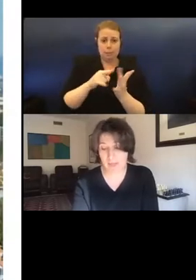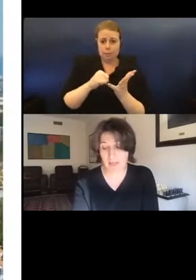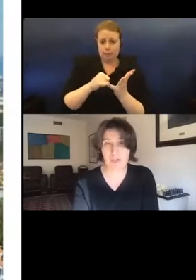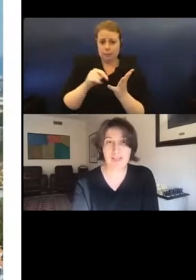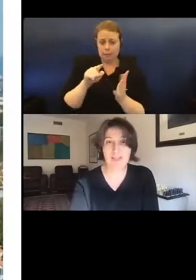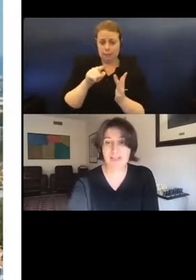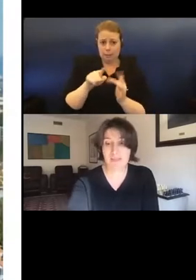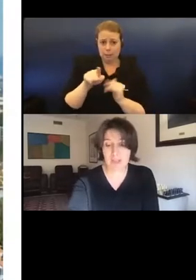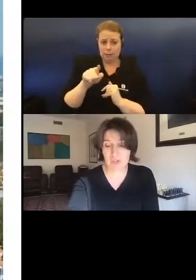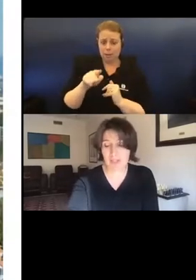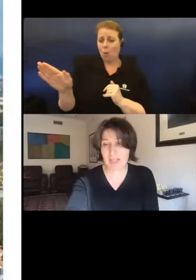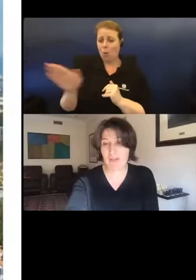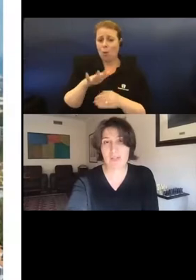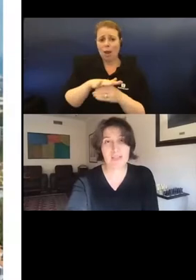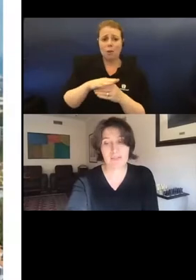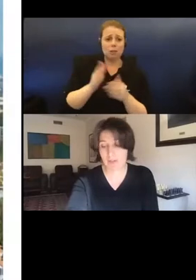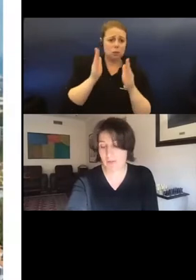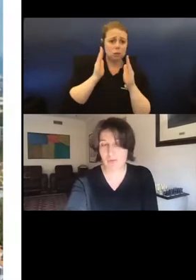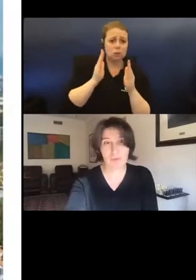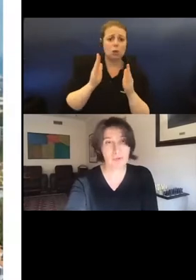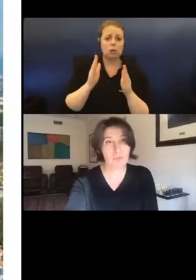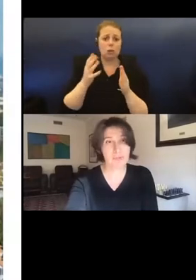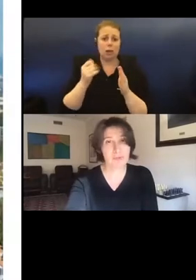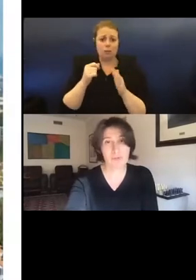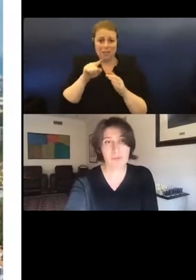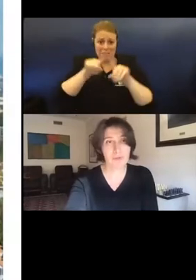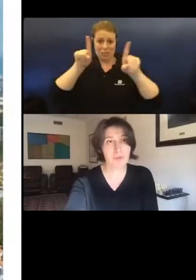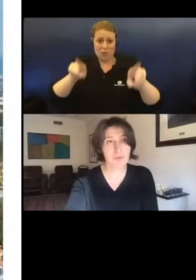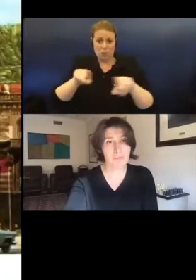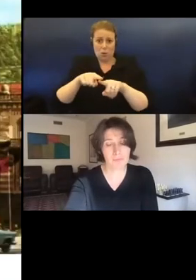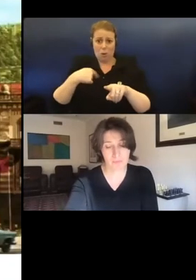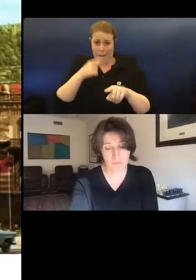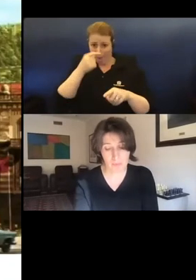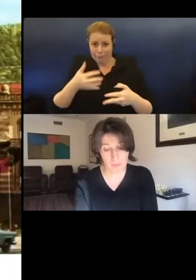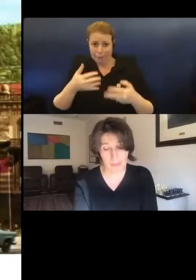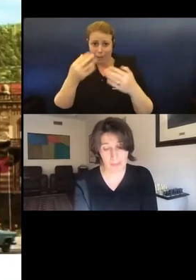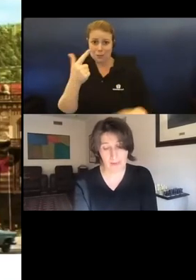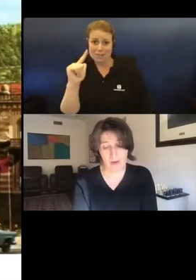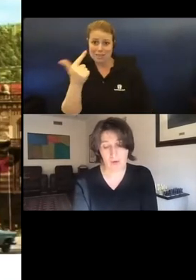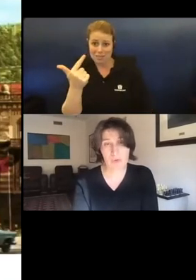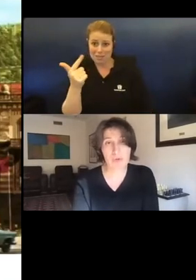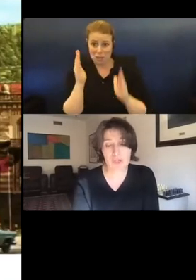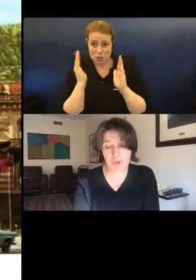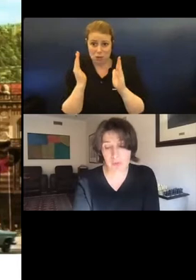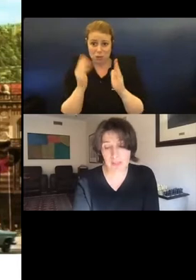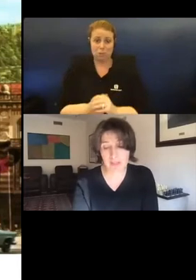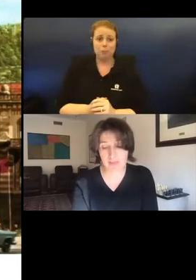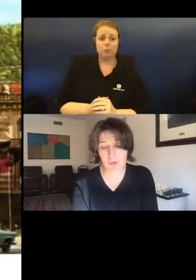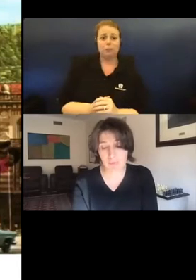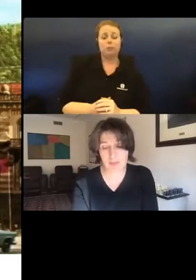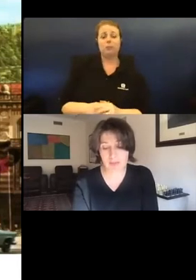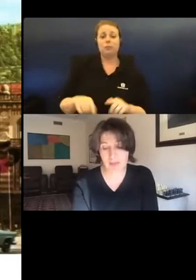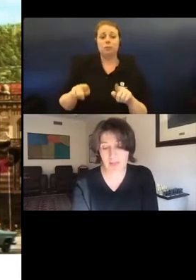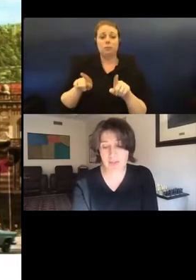just in this image i counted seven rooftops of the church also each square has a monument here we see